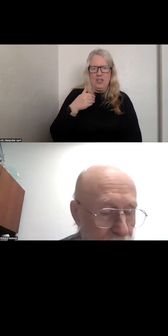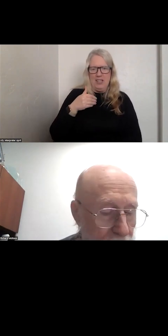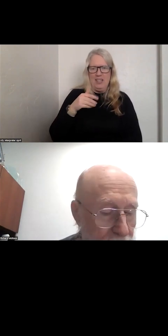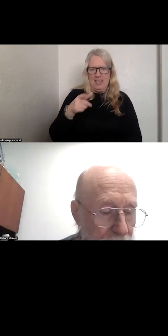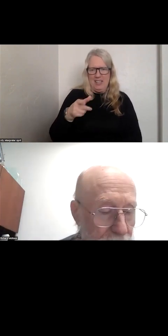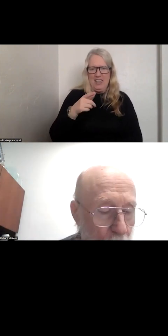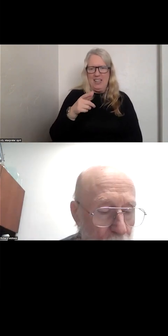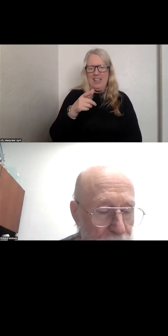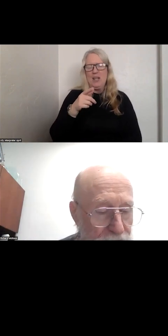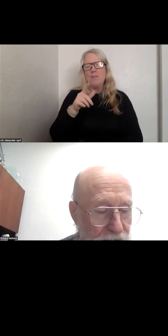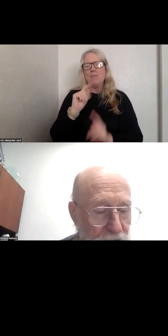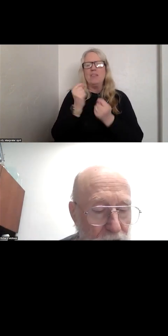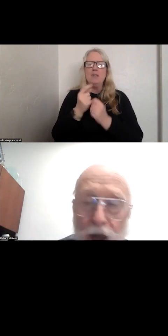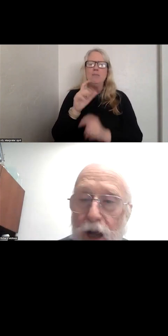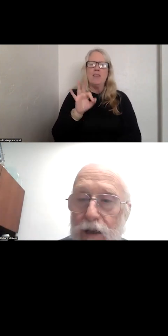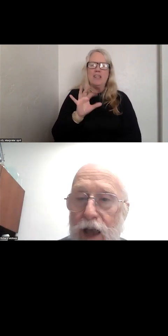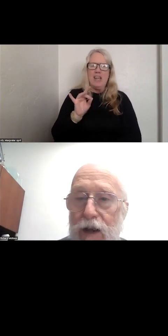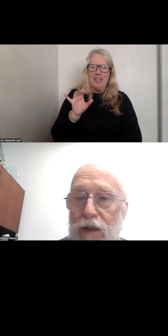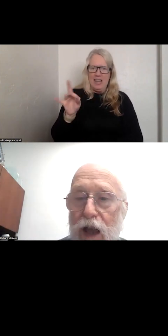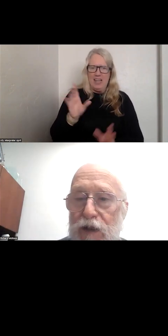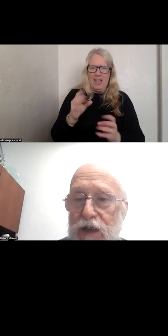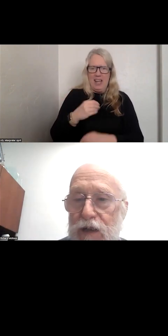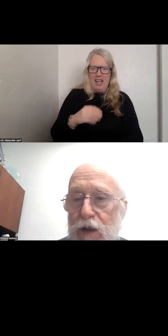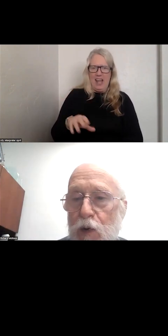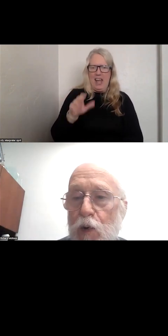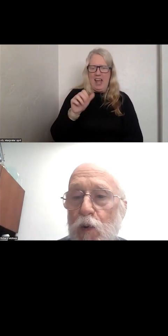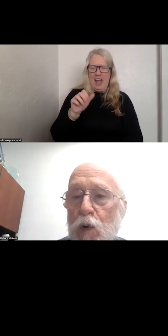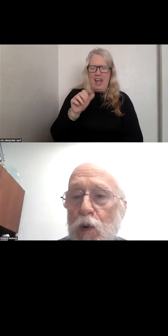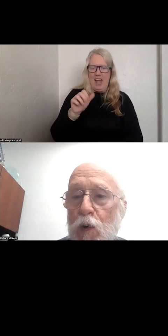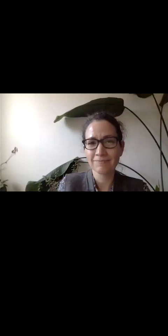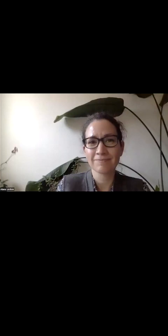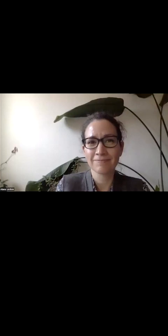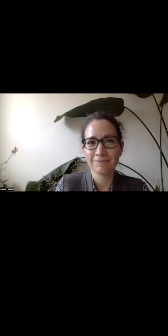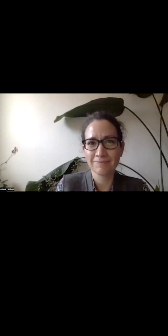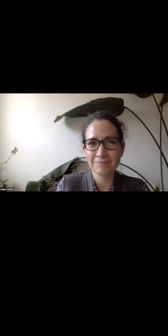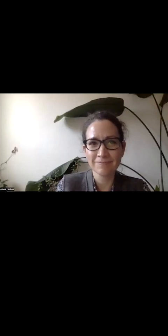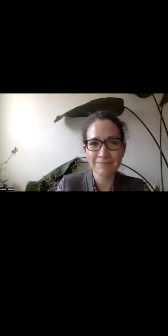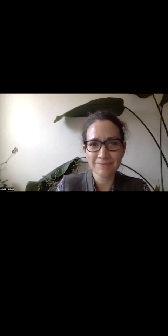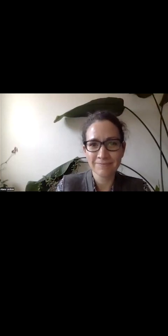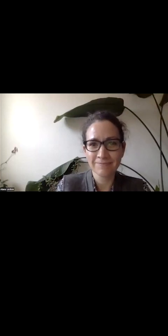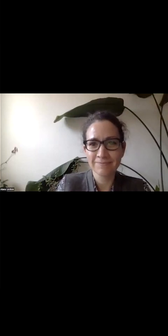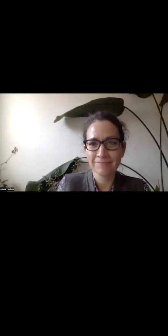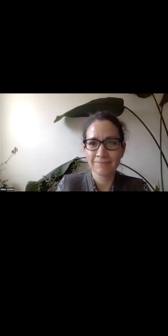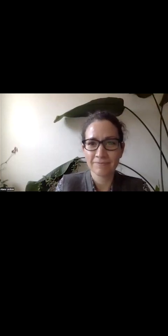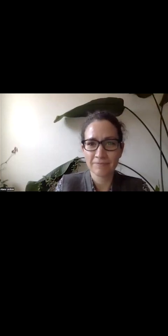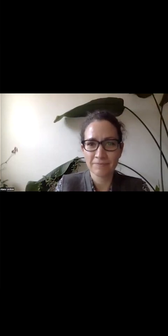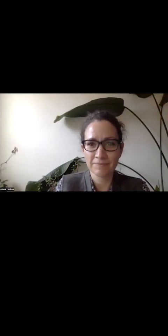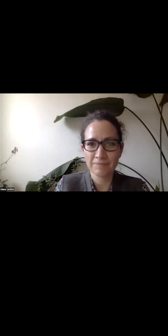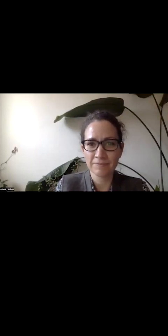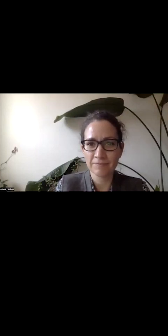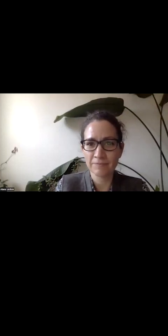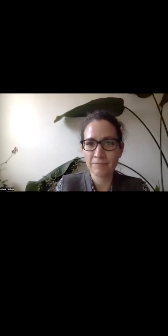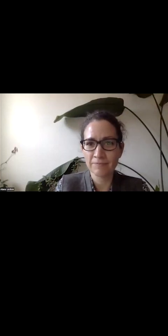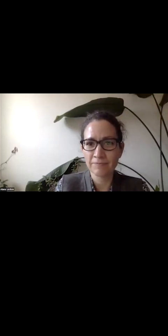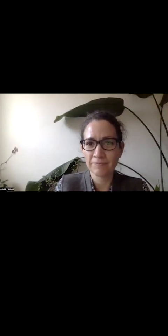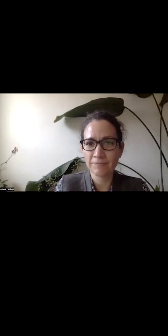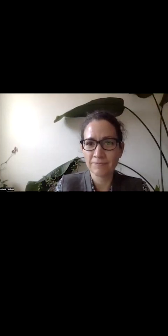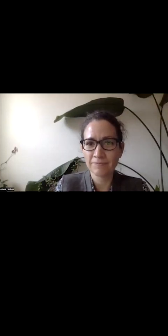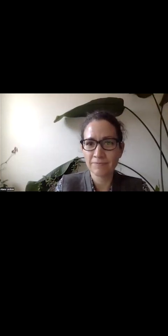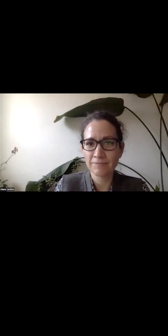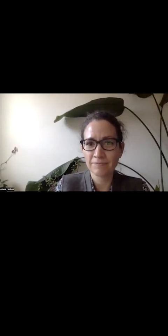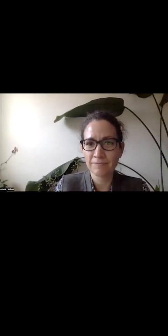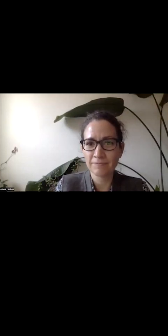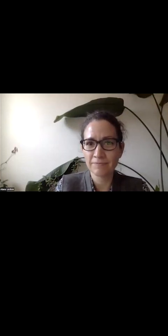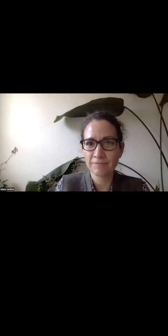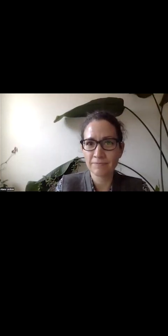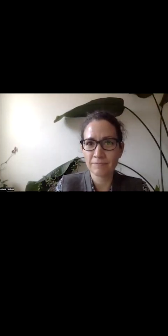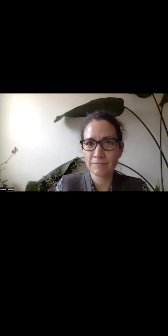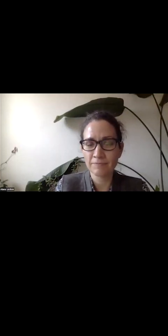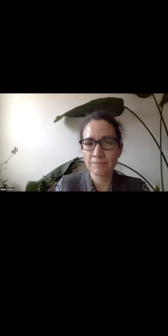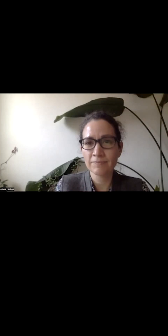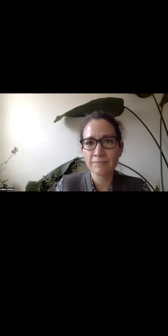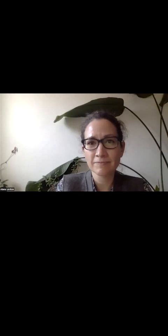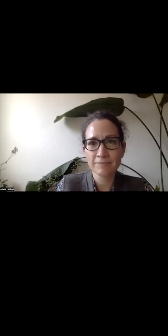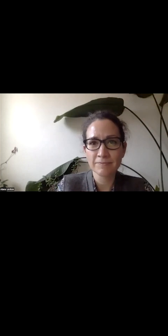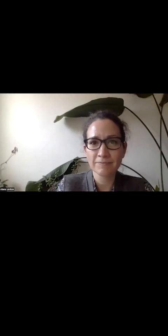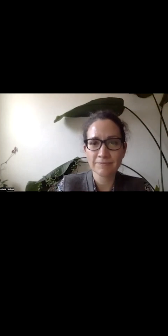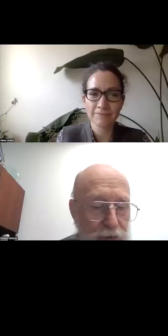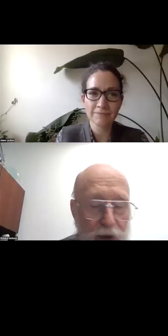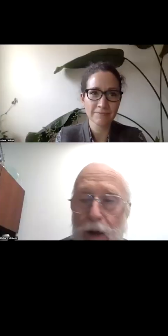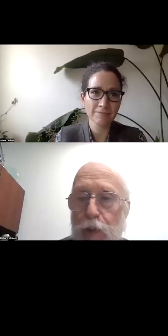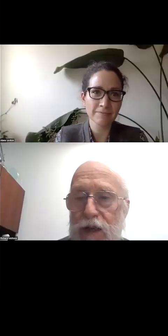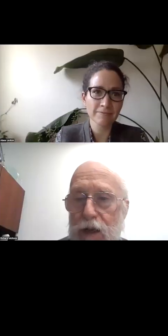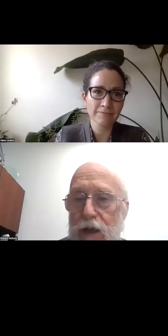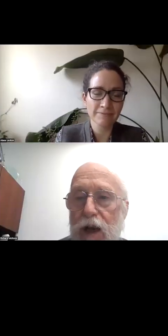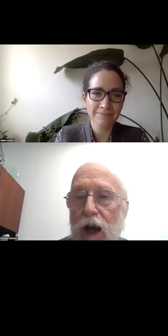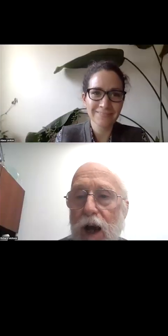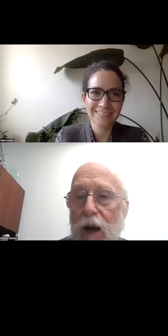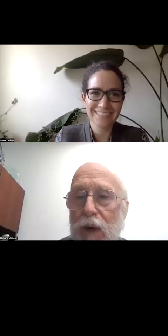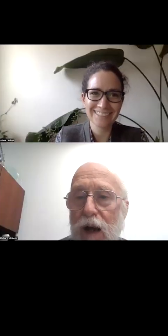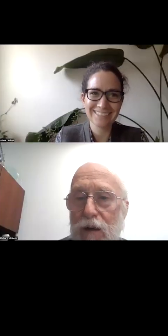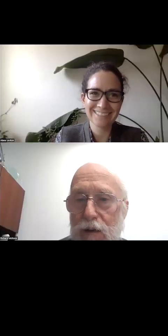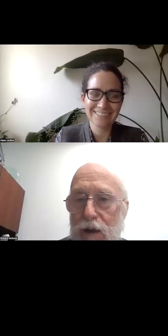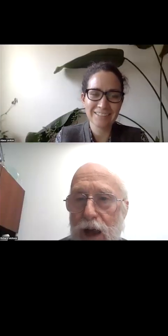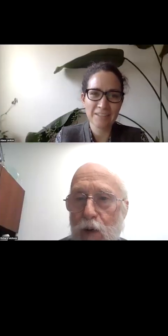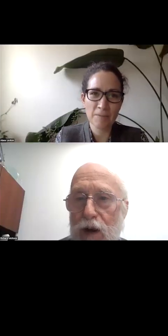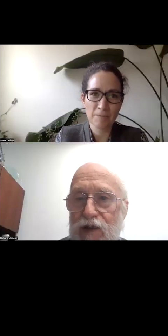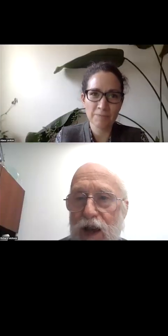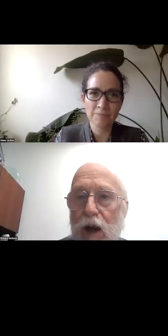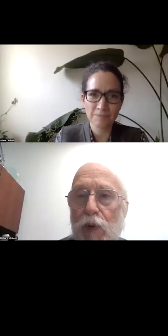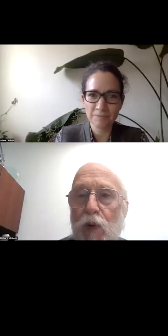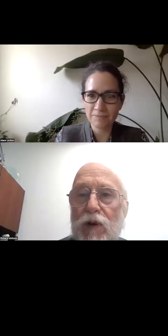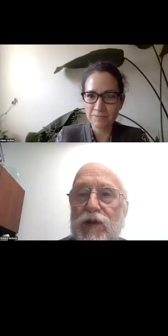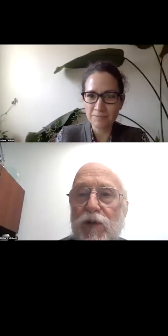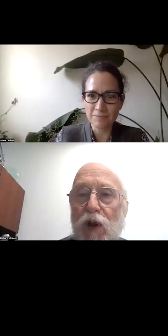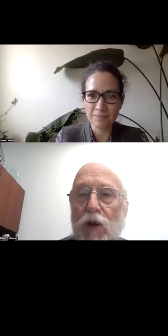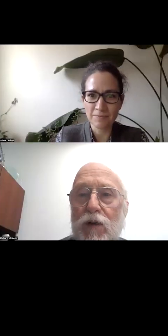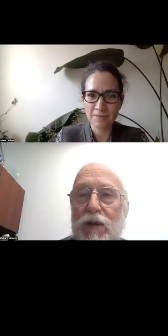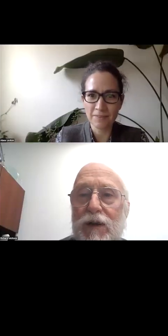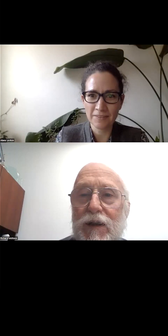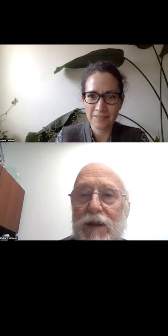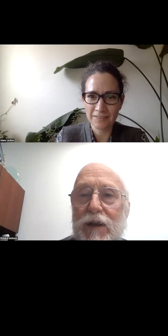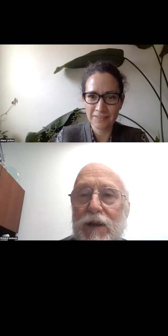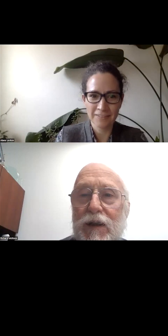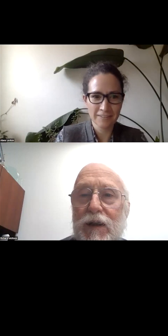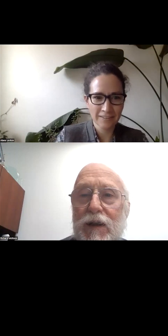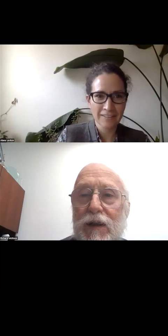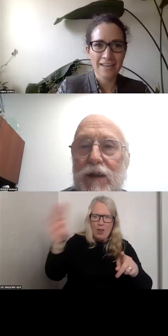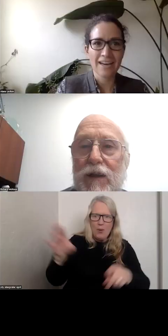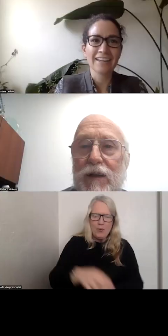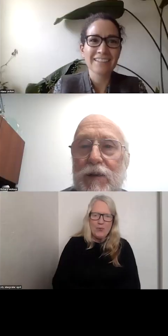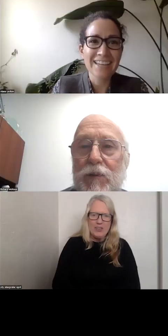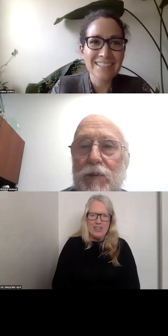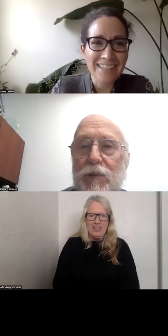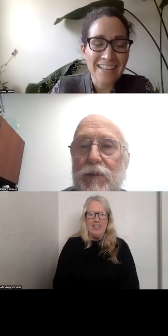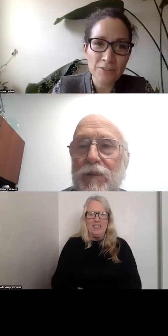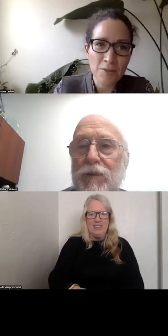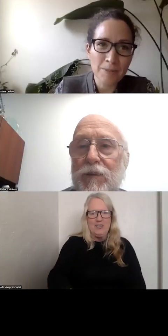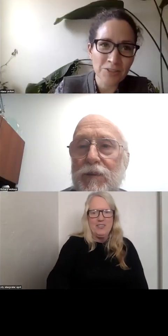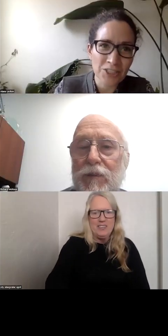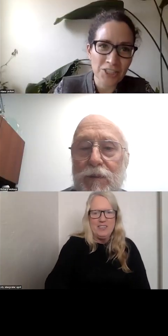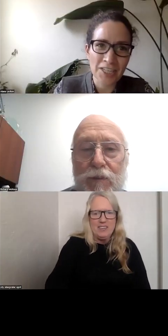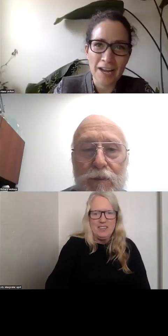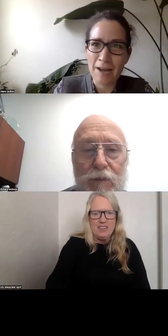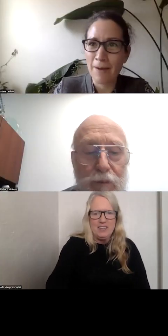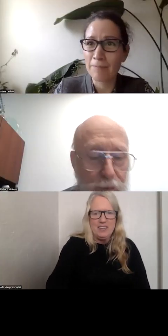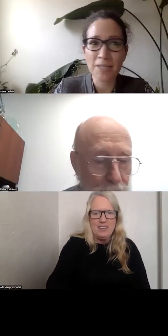THE OFFICE, ALANA, LEVINTON. YOU WANT TO HELLO? >>: YES, THANK YOU SO MUCH. I